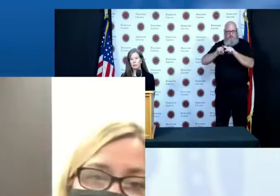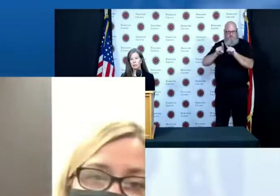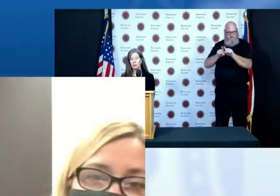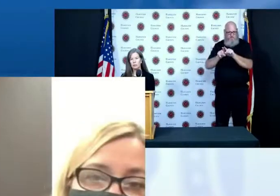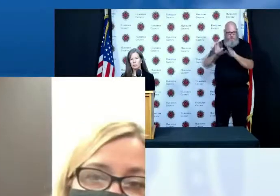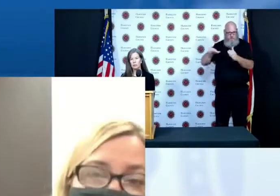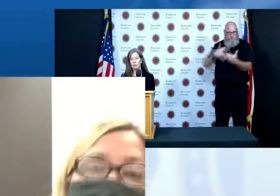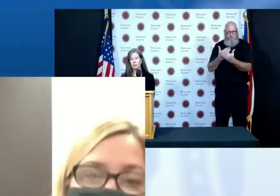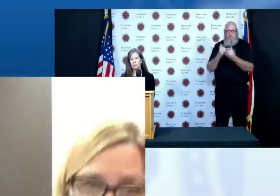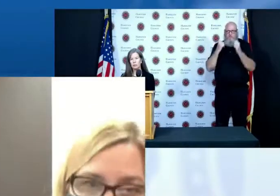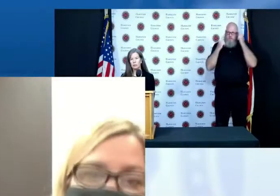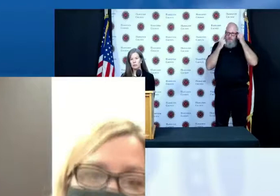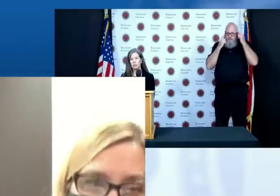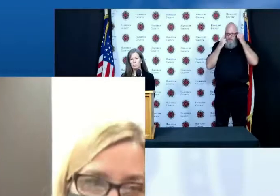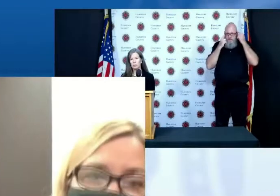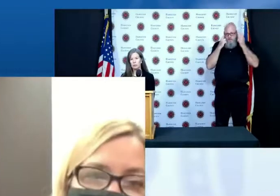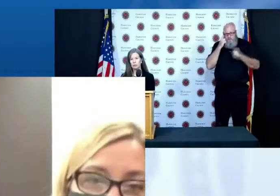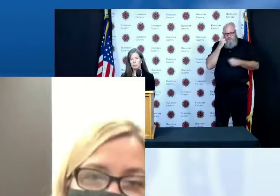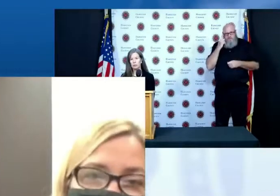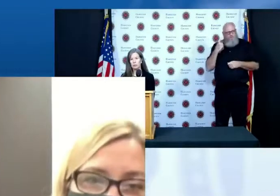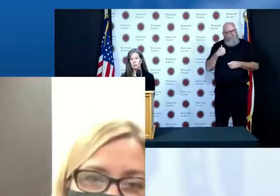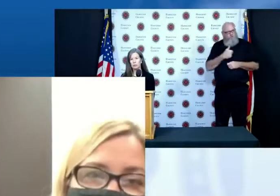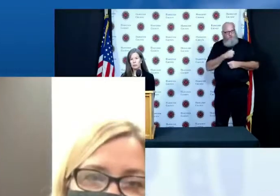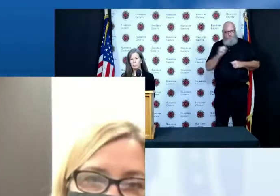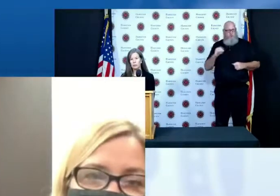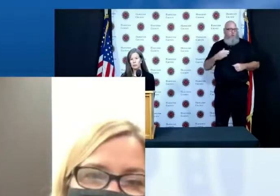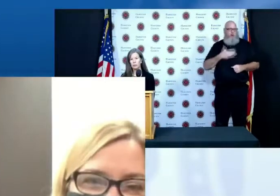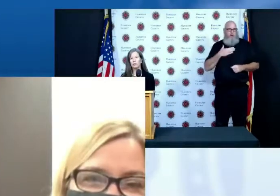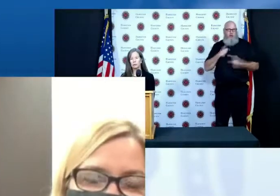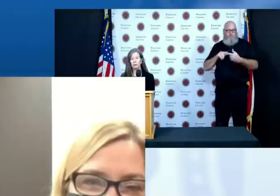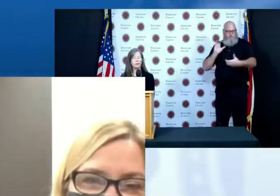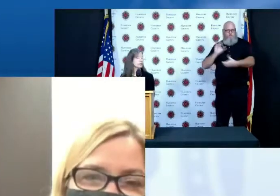Greg Kesterman was very helpful to us when we were trying to figure out how we were setting up